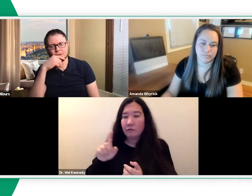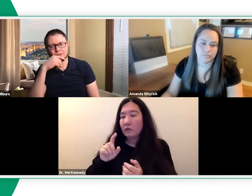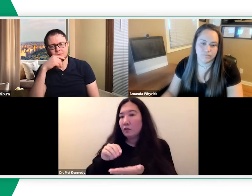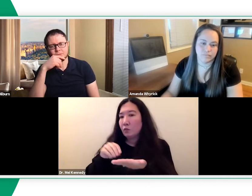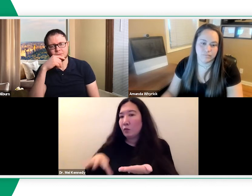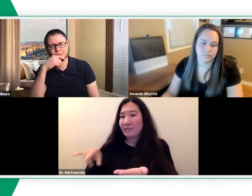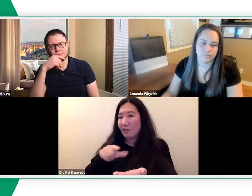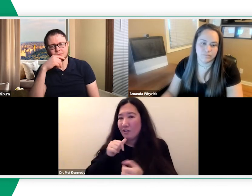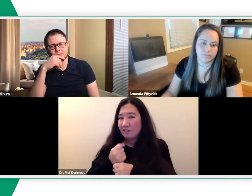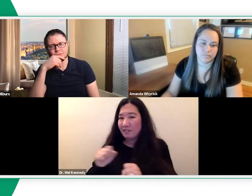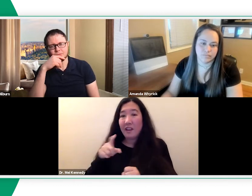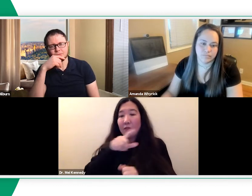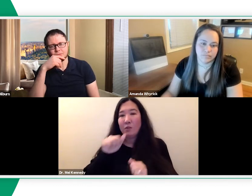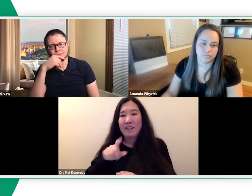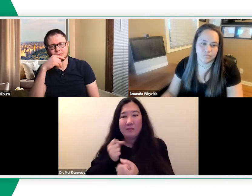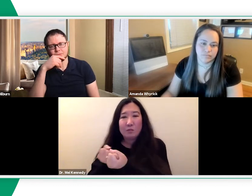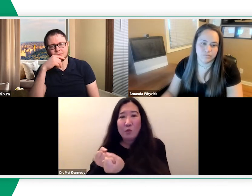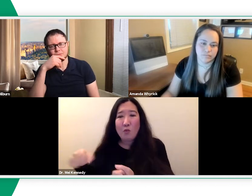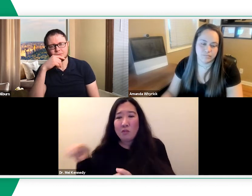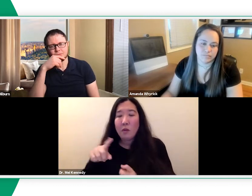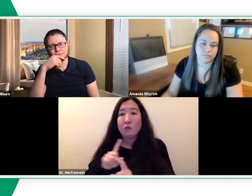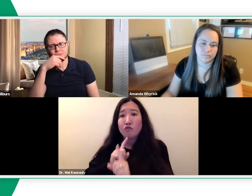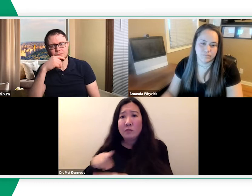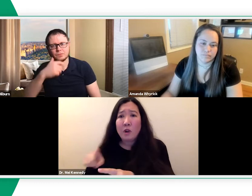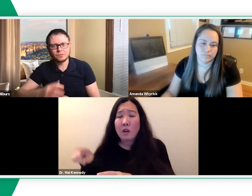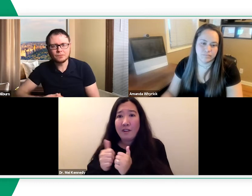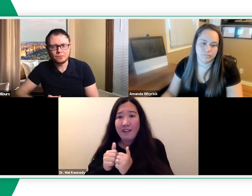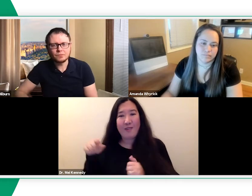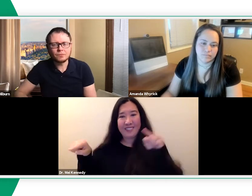with that knowledge, and being able to recognize, as teachers,